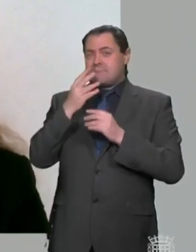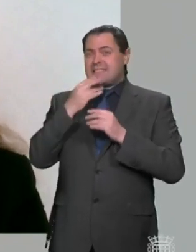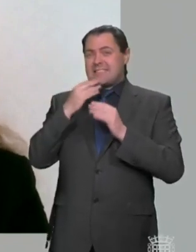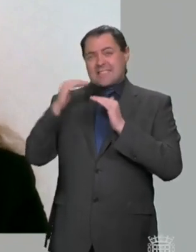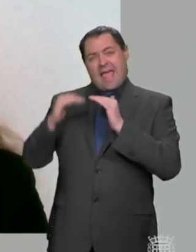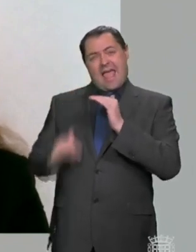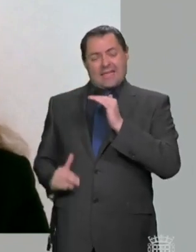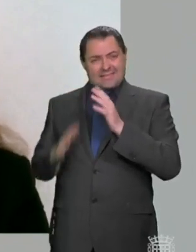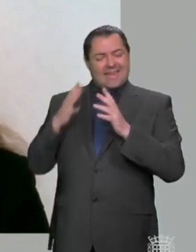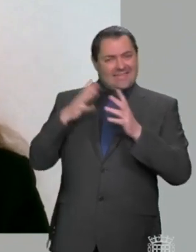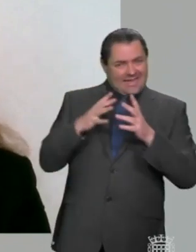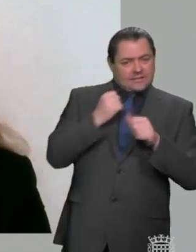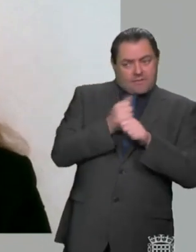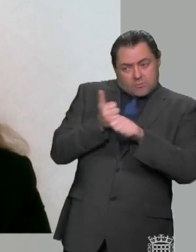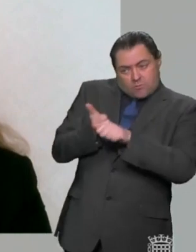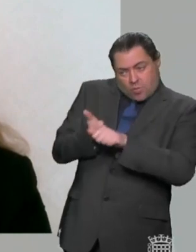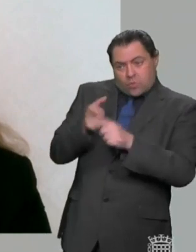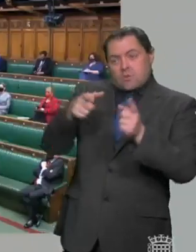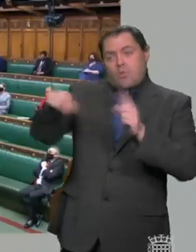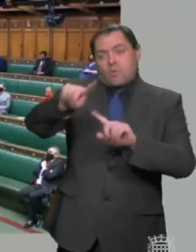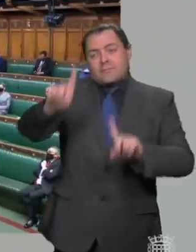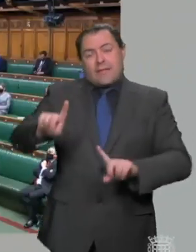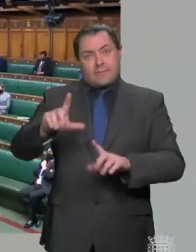support to help people in real need? >> The Prime Minister